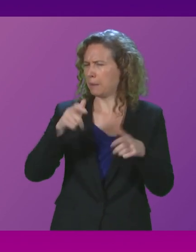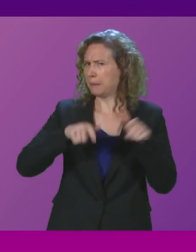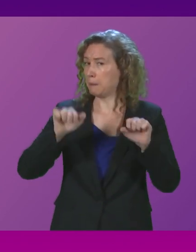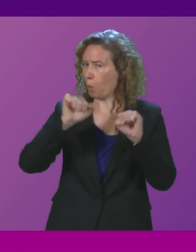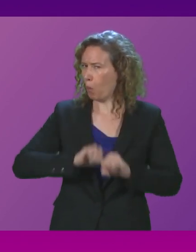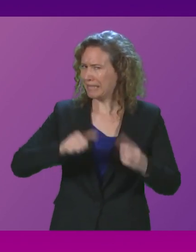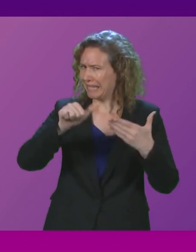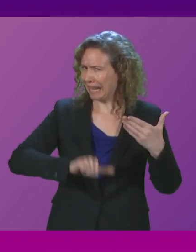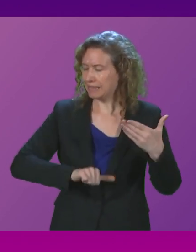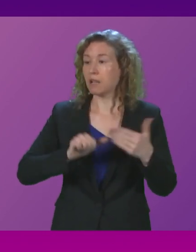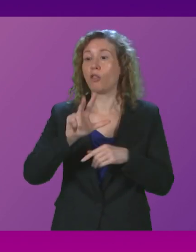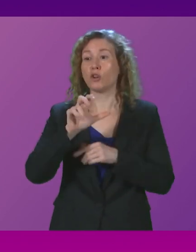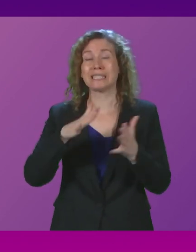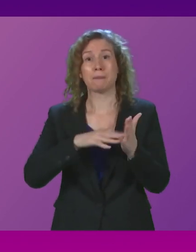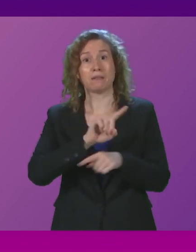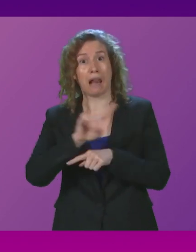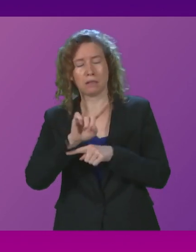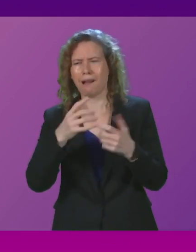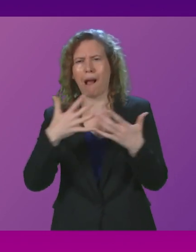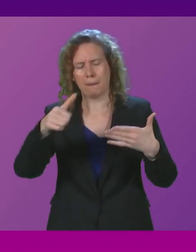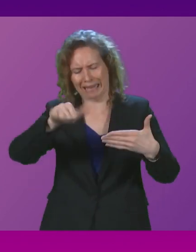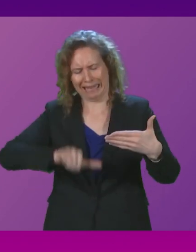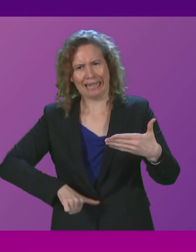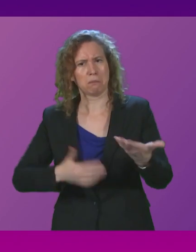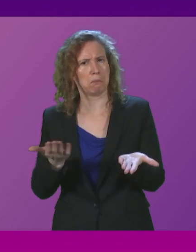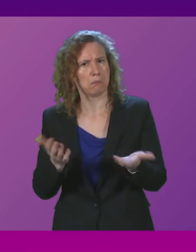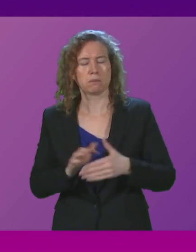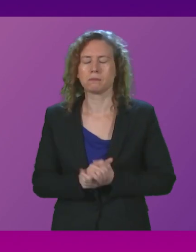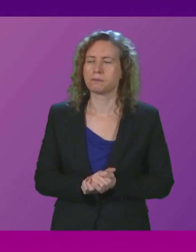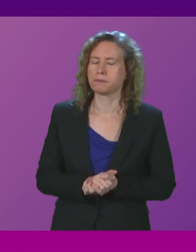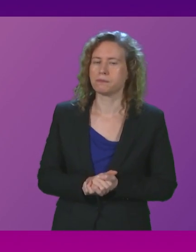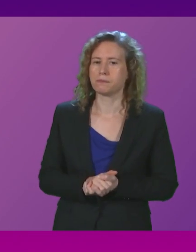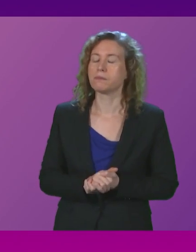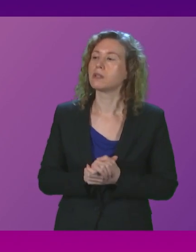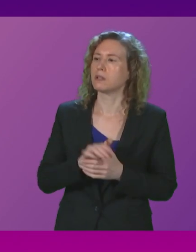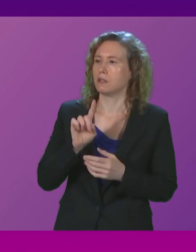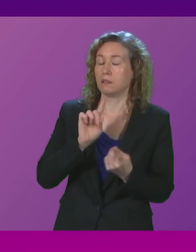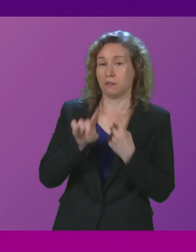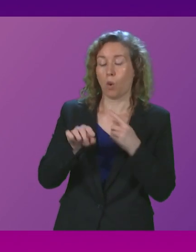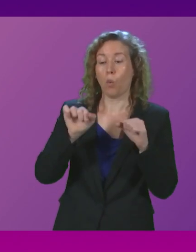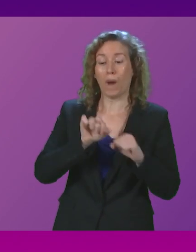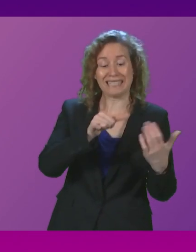on, how many are on NHS waiting lists now? Waiting lists and waiting times have increased since then.